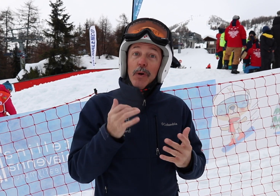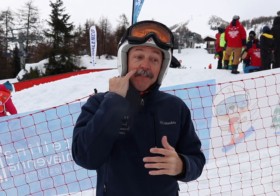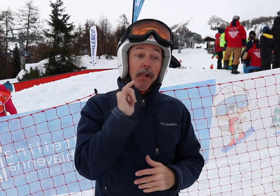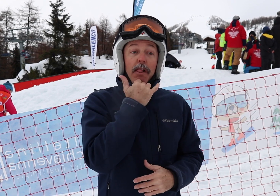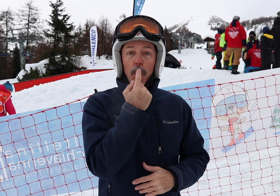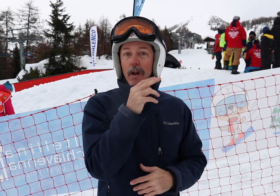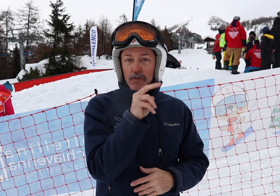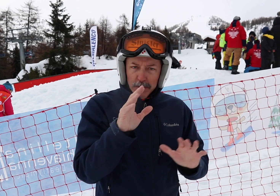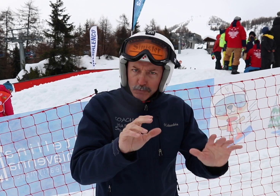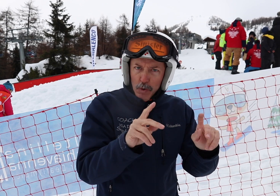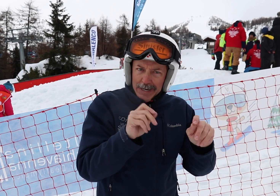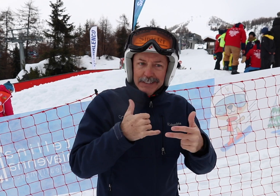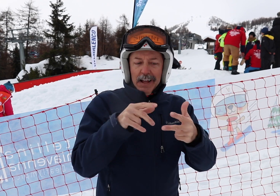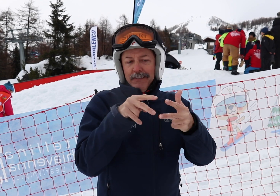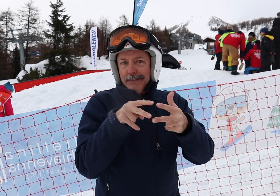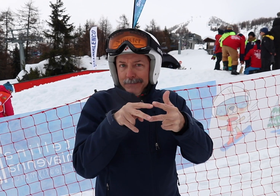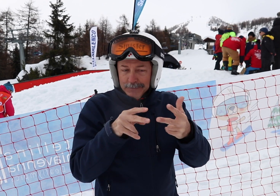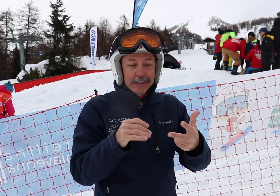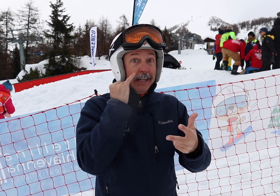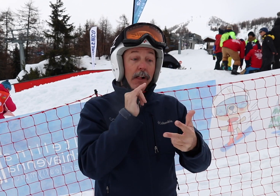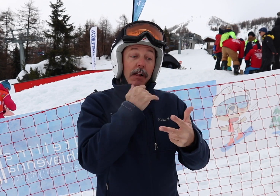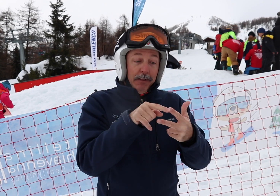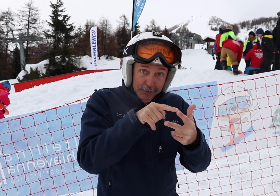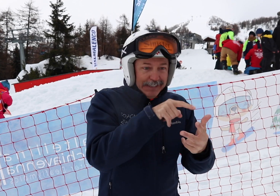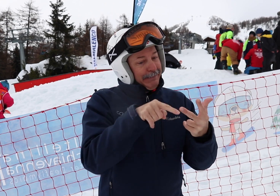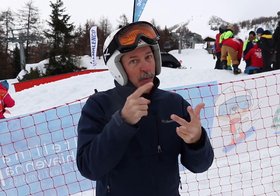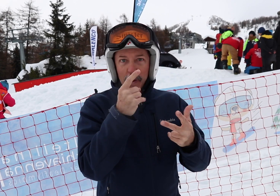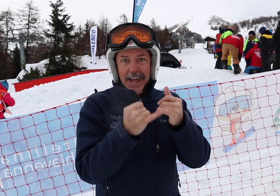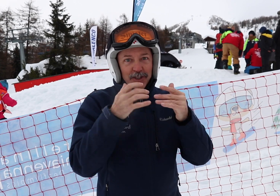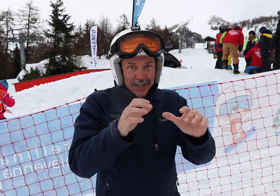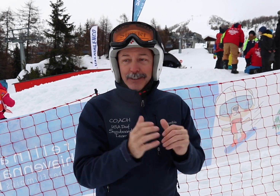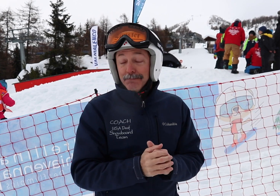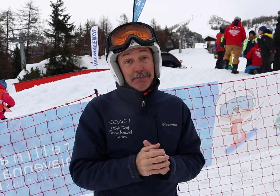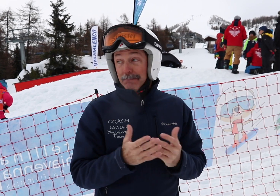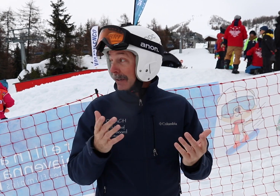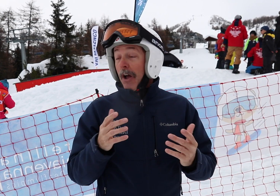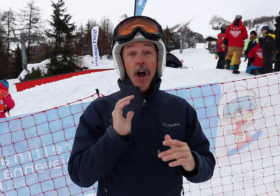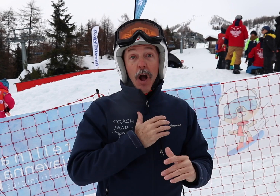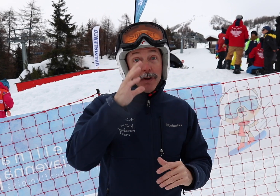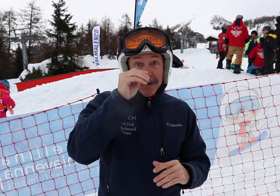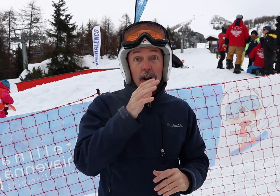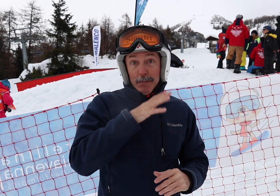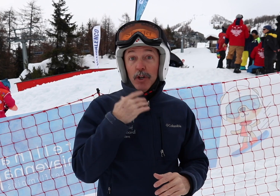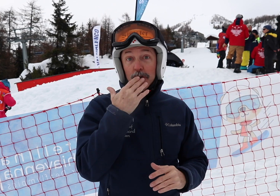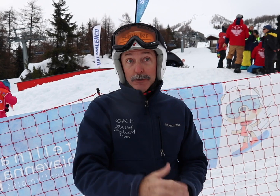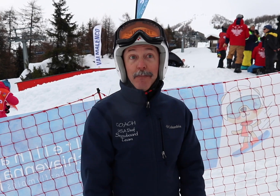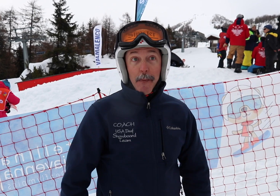So, if they mess up their first run then that’s okay because they still have two more runs. If they mess up the second run then they have one more chance! Our men and women are looking good!